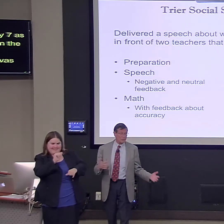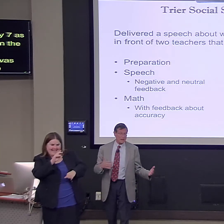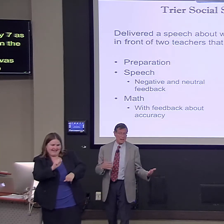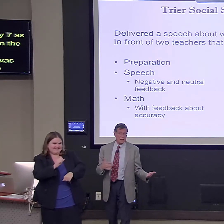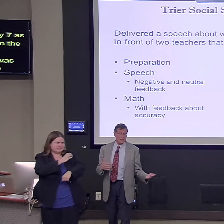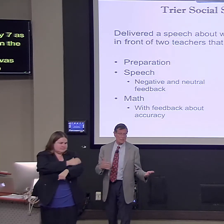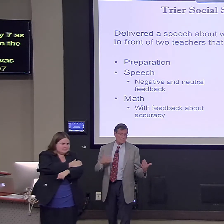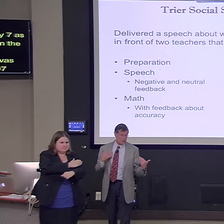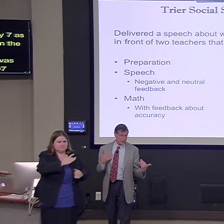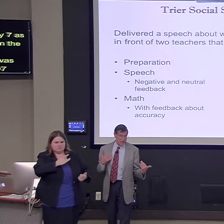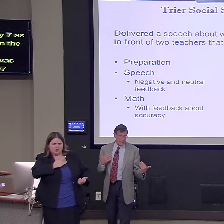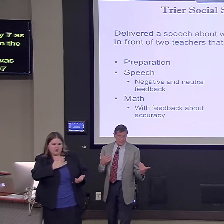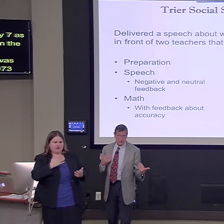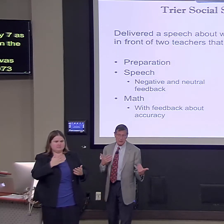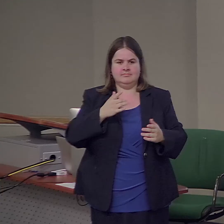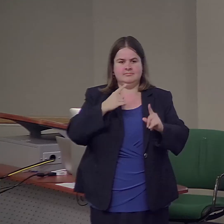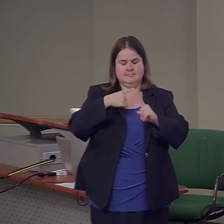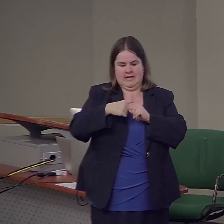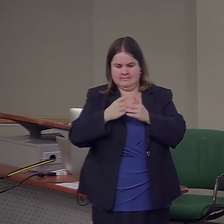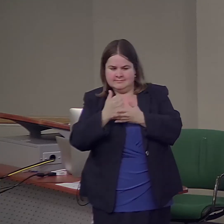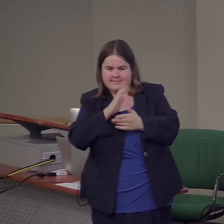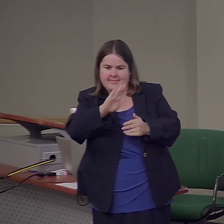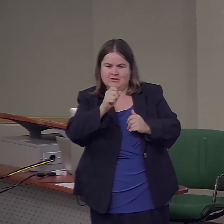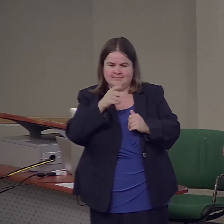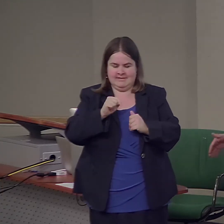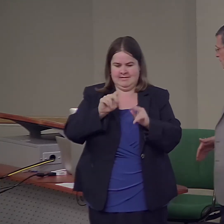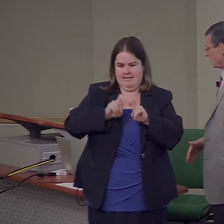and we've taken saliva to look at cortisol.